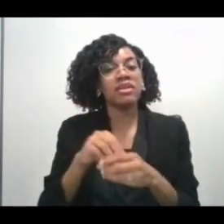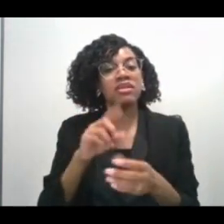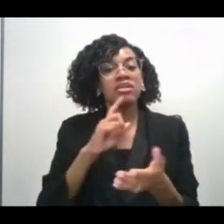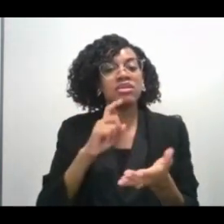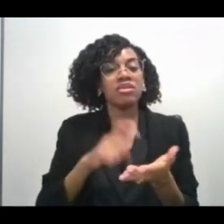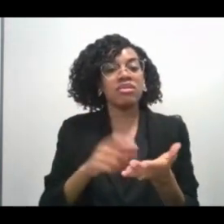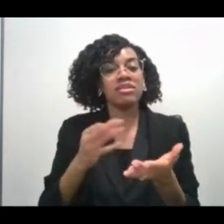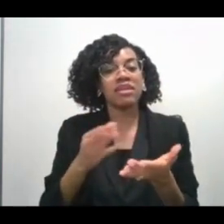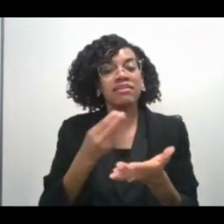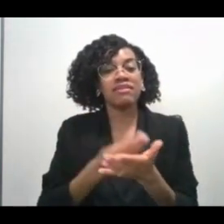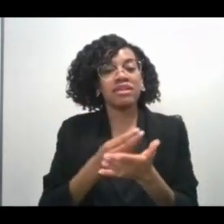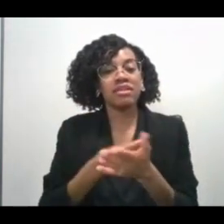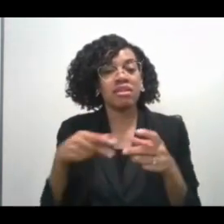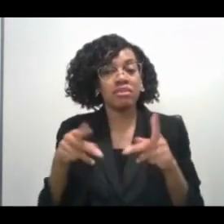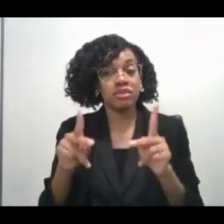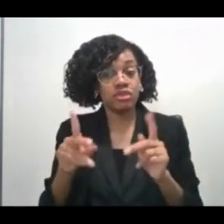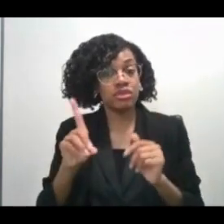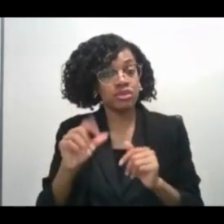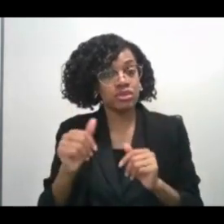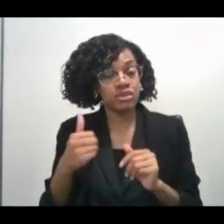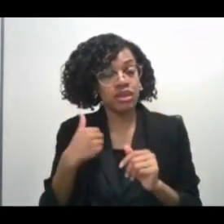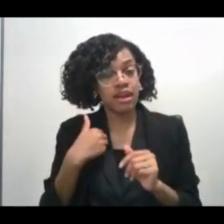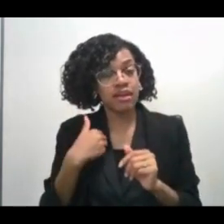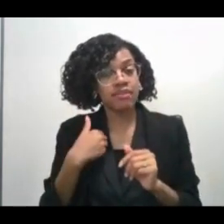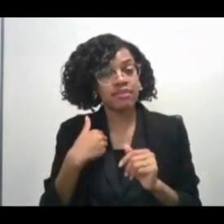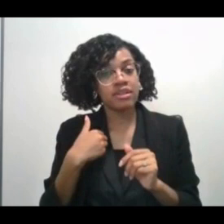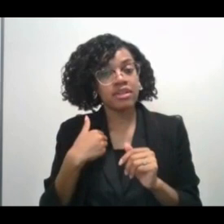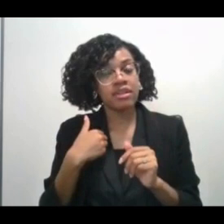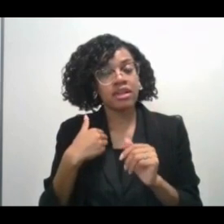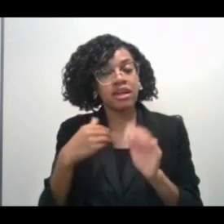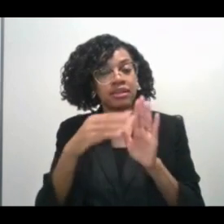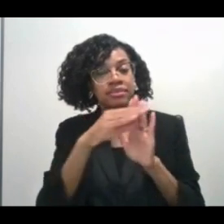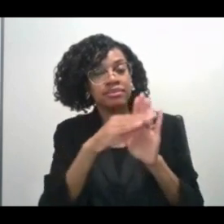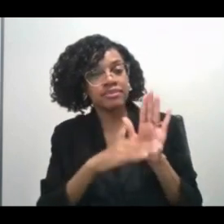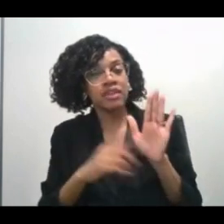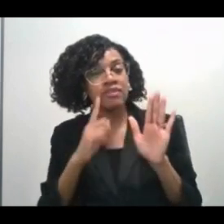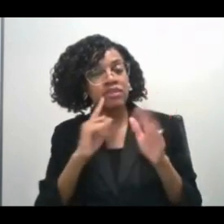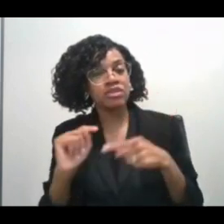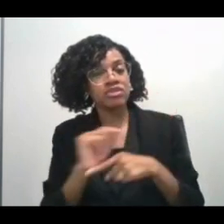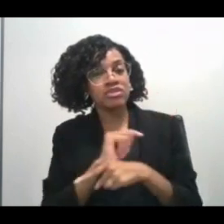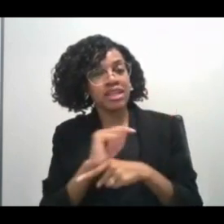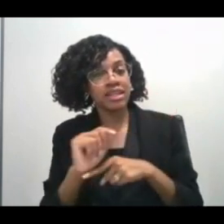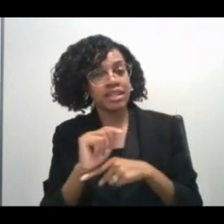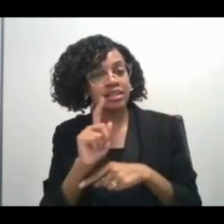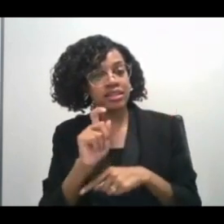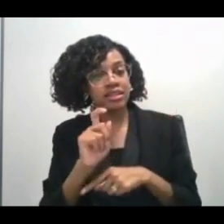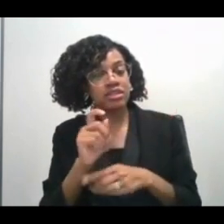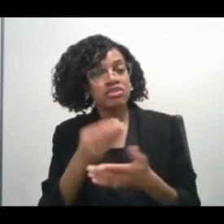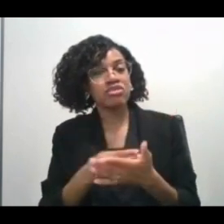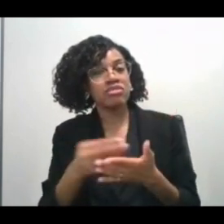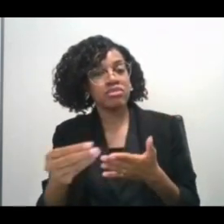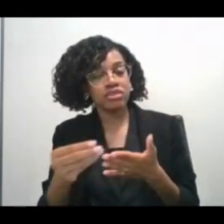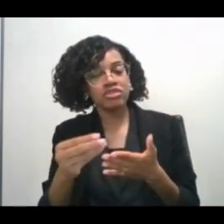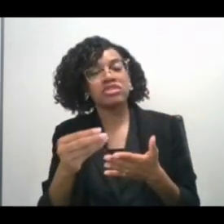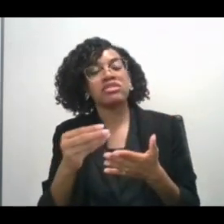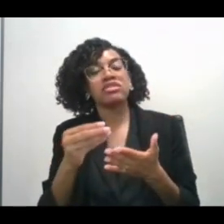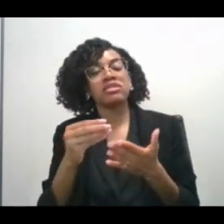purchase the training curriculum for these new resilience jobs? Ned Gardiner: To purchase training curriculum? That